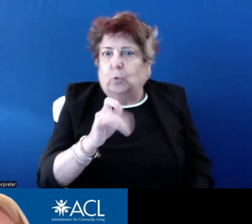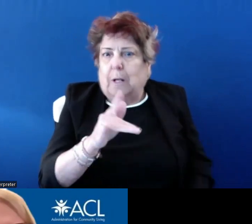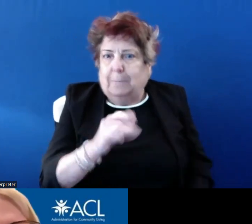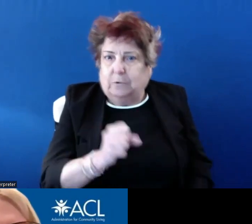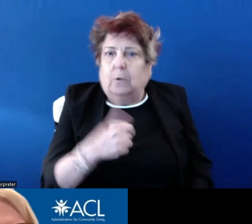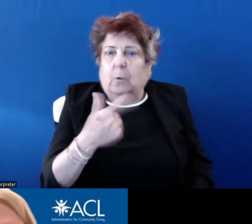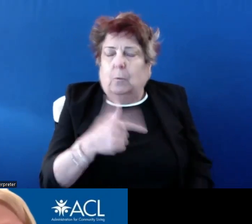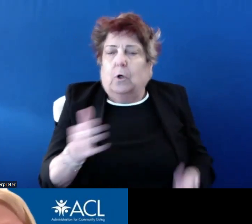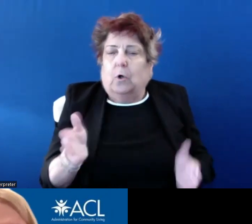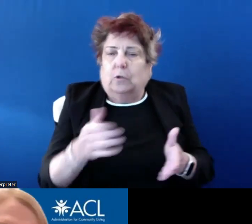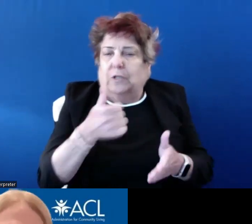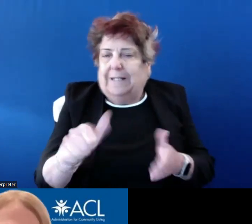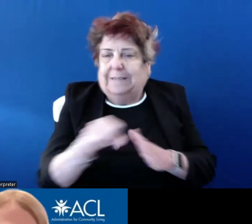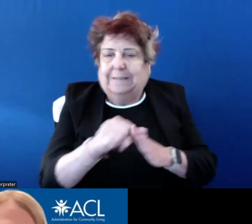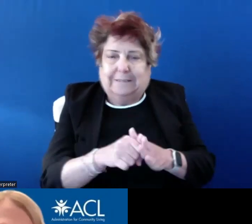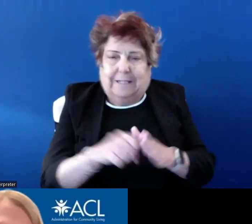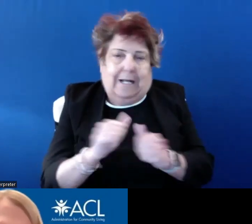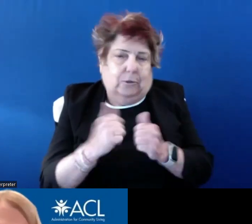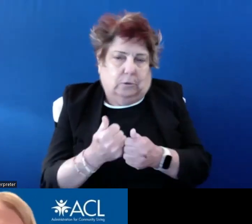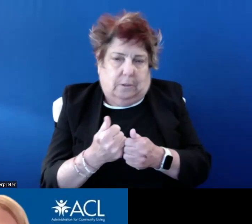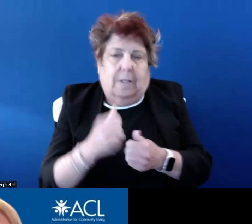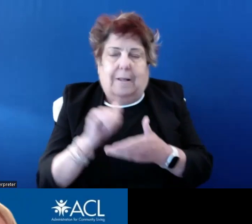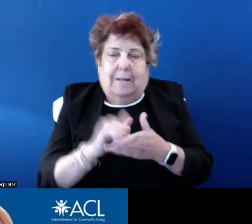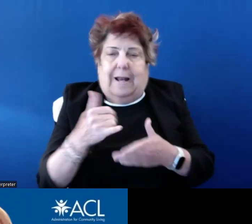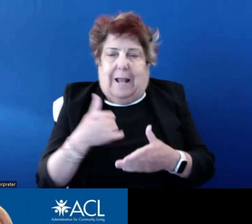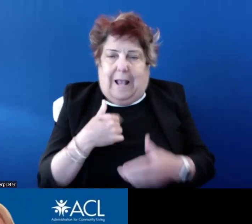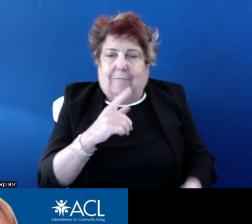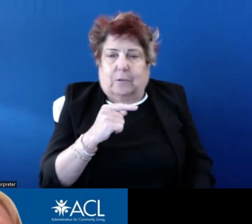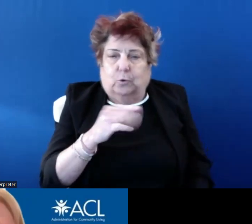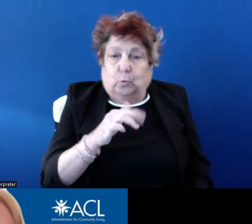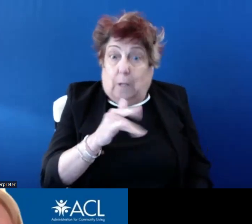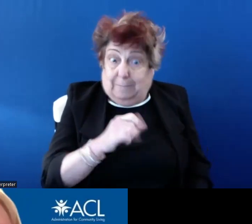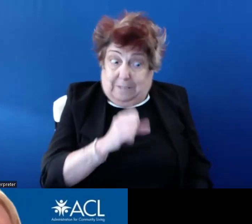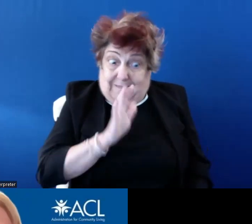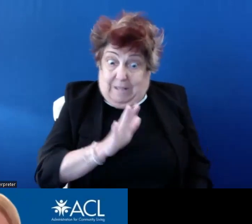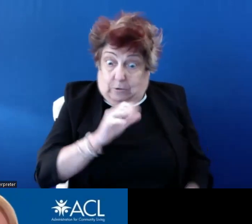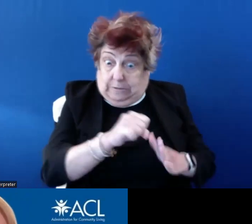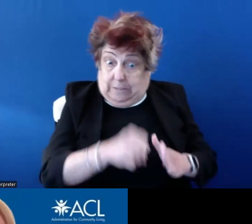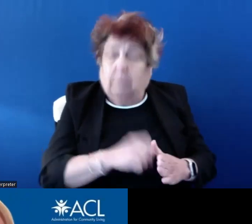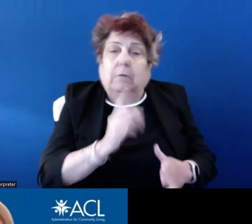to reach out to those AAAs and include as needed.